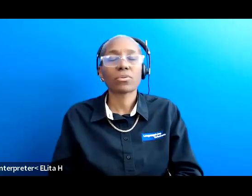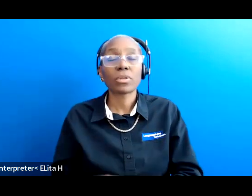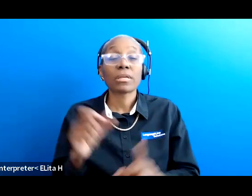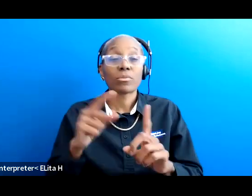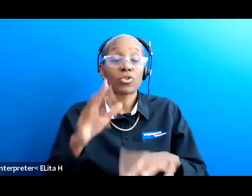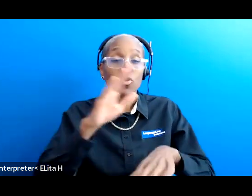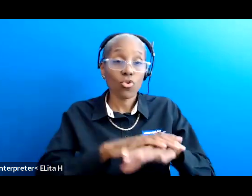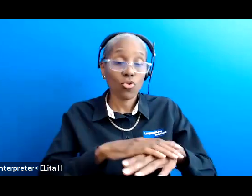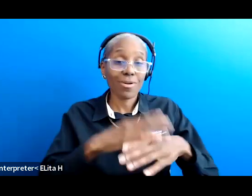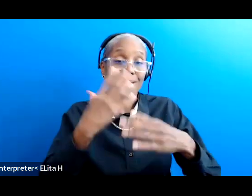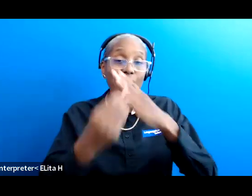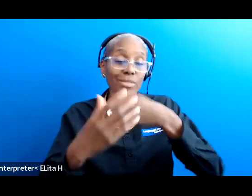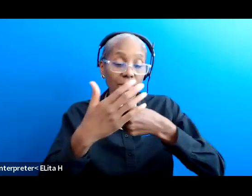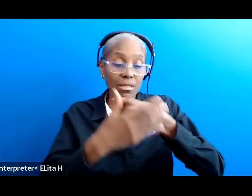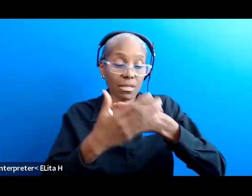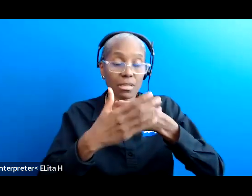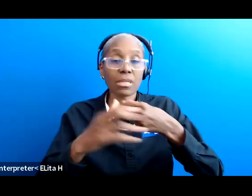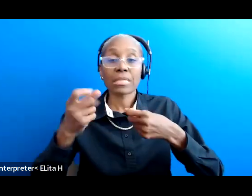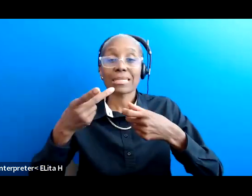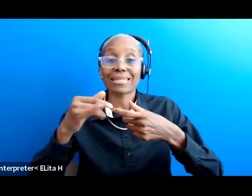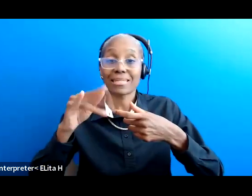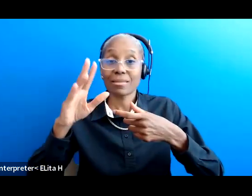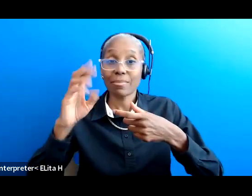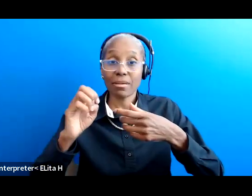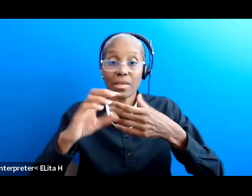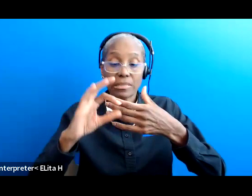the outside of the spine where it's needed on the skin, that they're